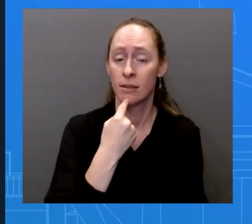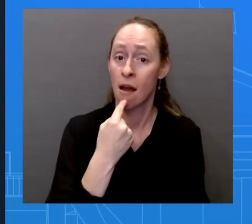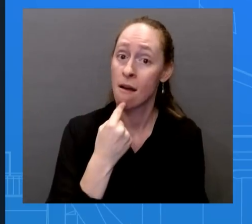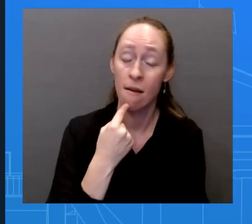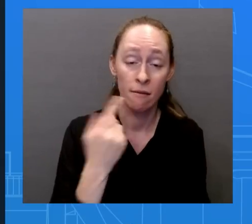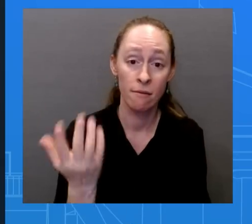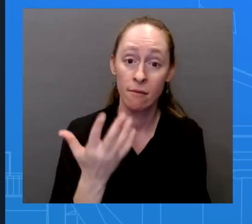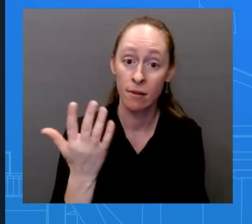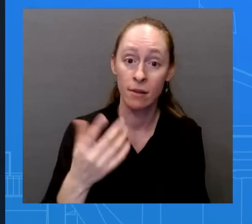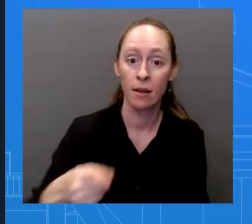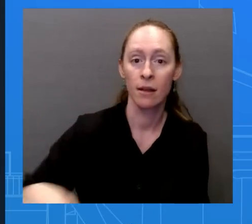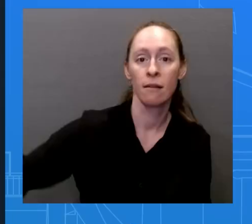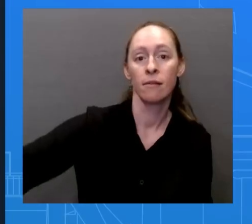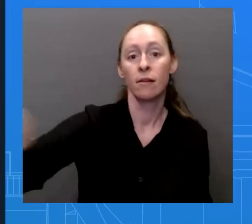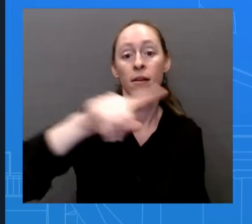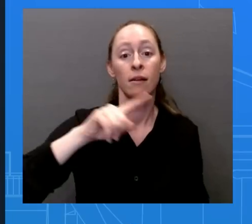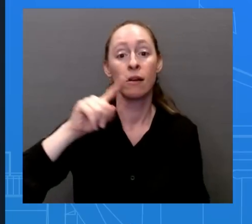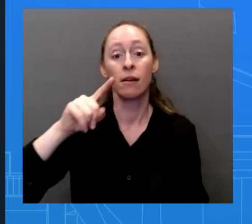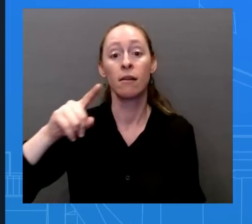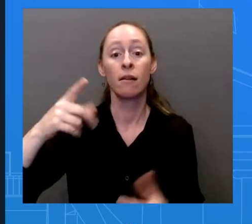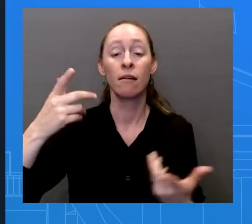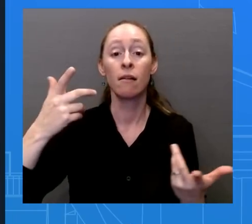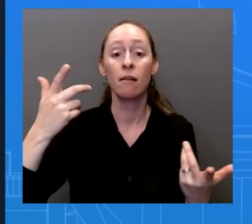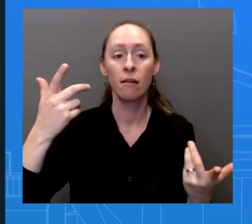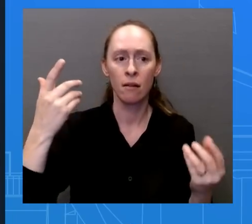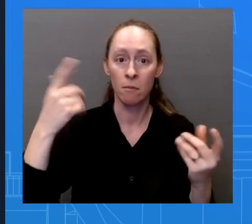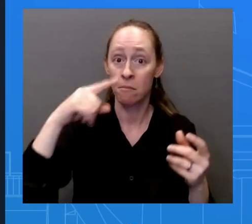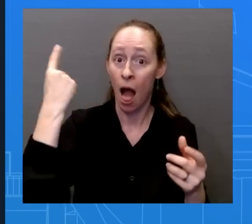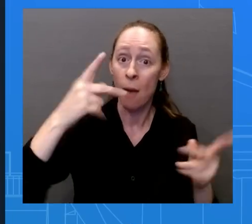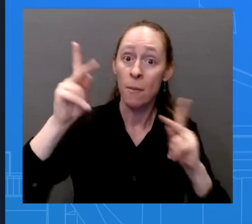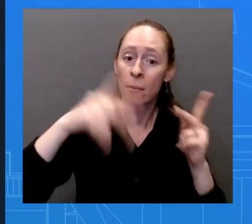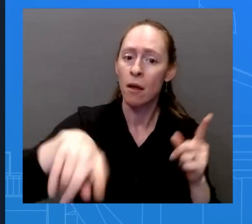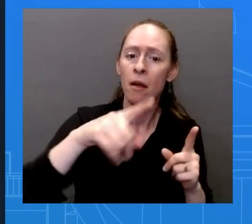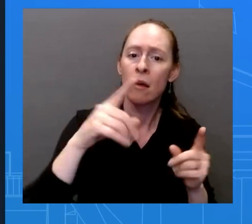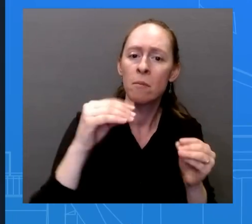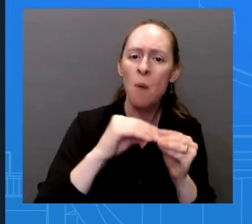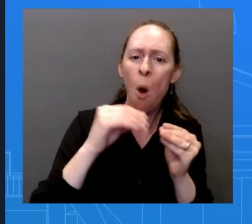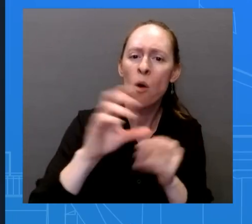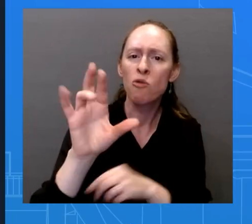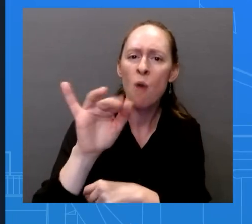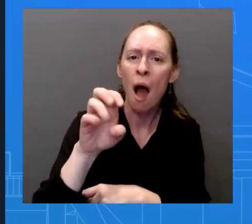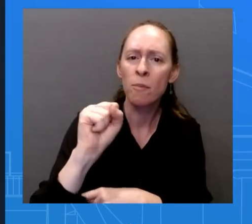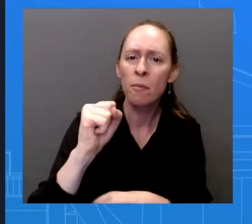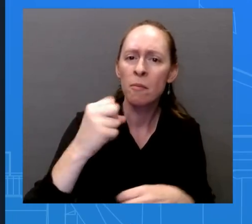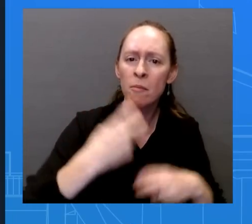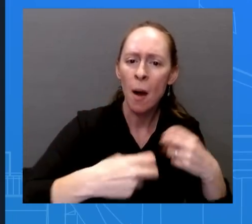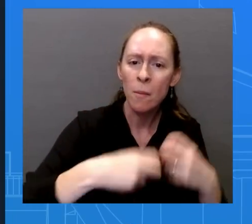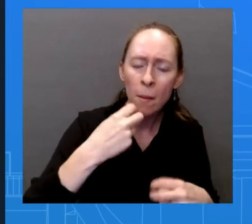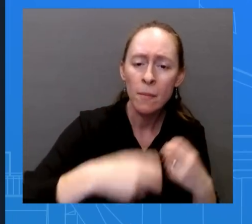in Pennsylvania governor's race for sending his children to a Jewish day school. The President used to say --